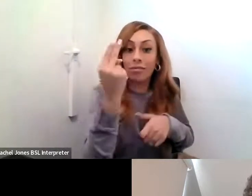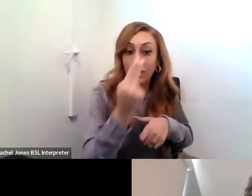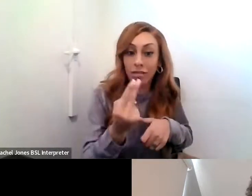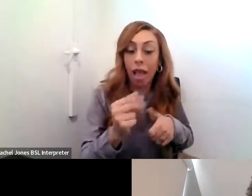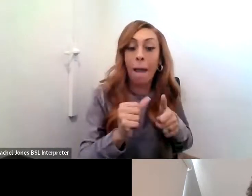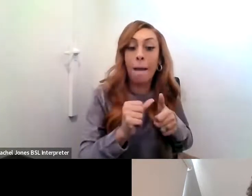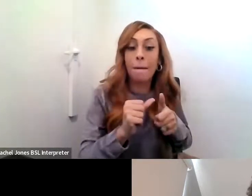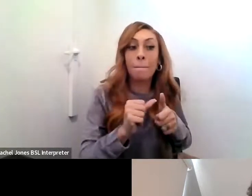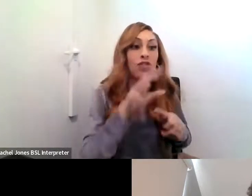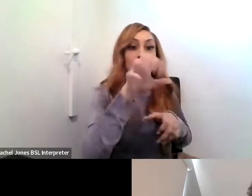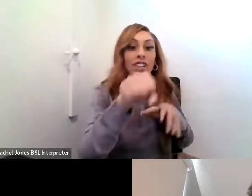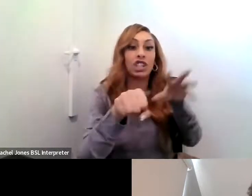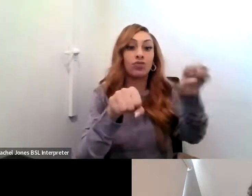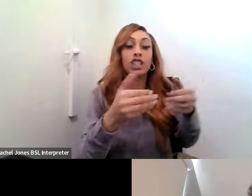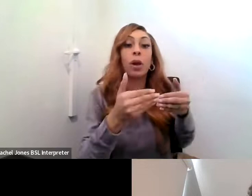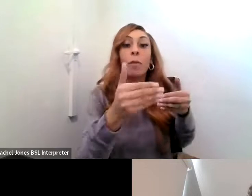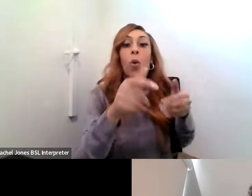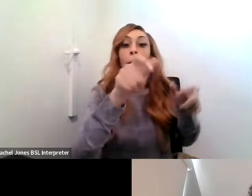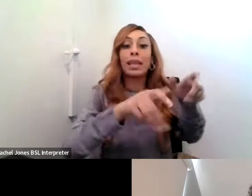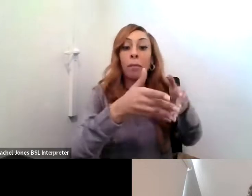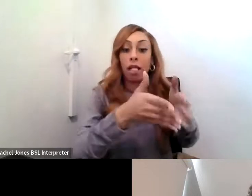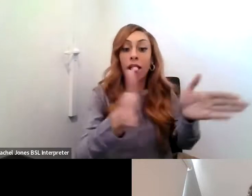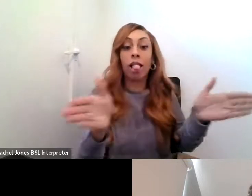And at Substrakt, we believe that this approach simply means you do better work.